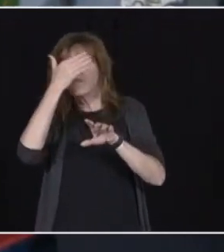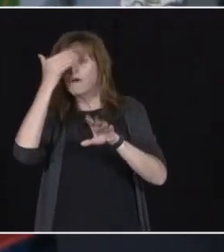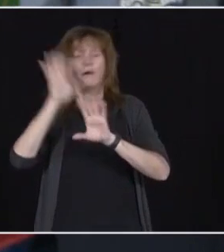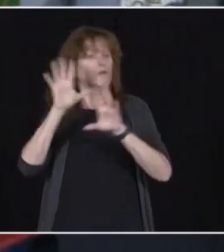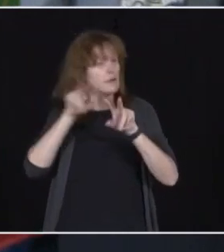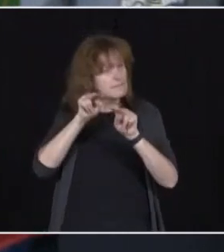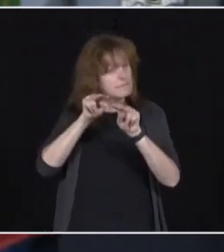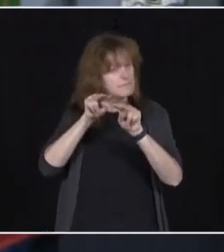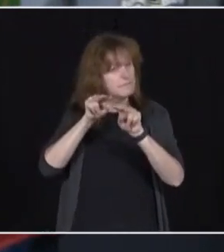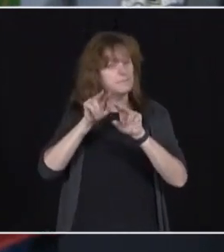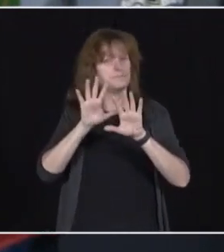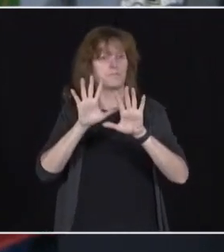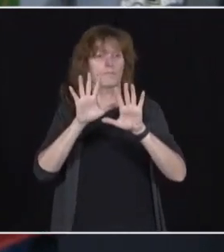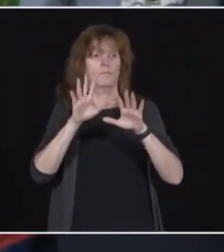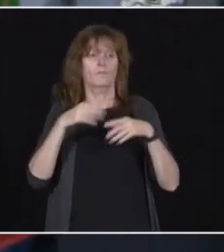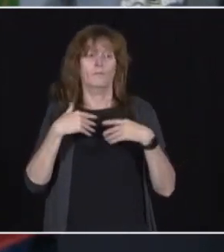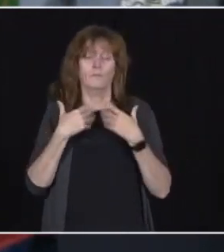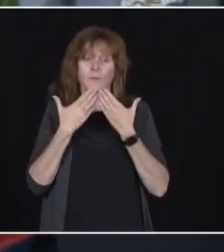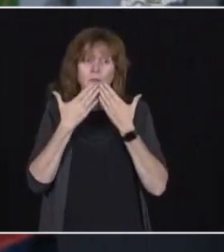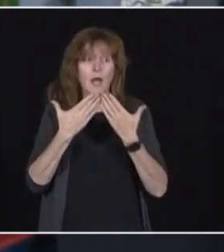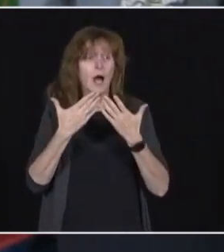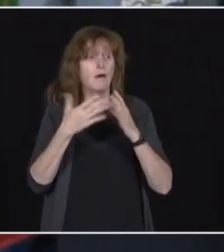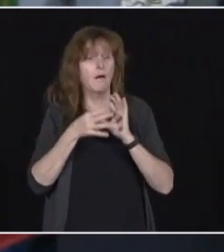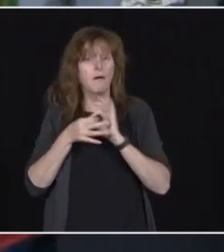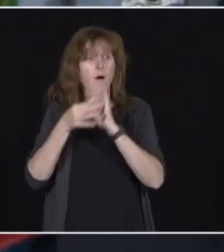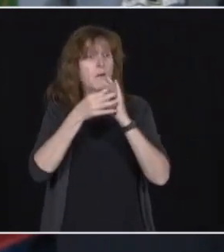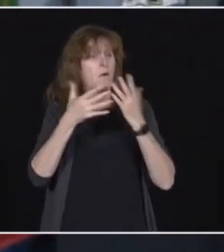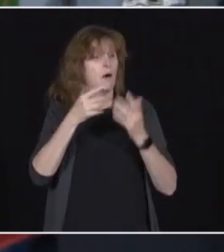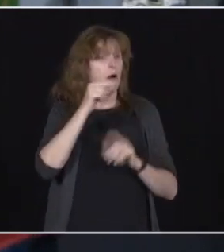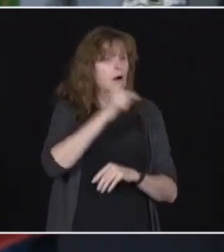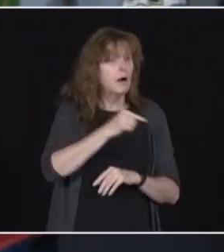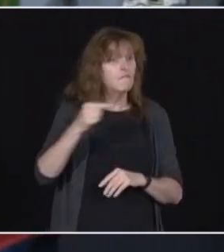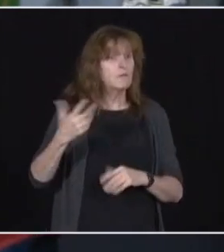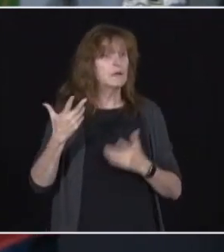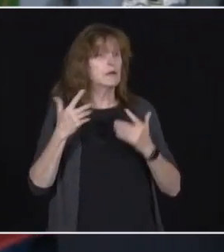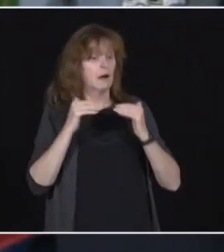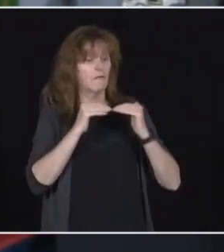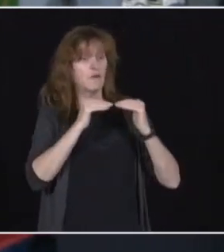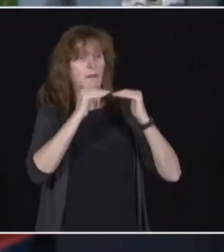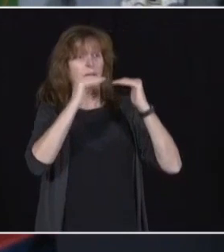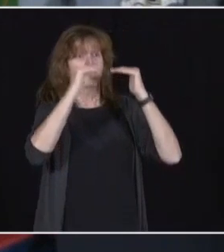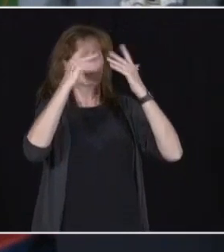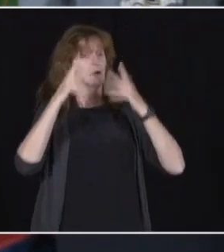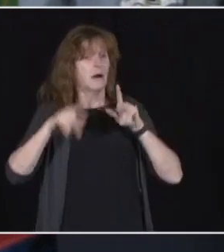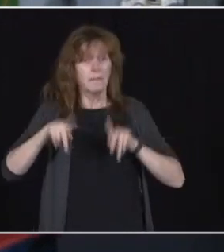Thanks to the people of Ontario. Everything is coming together now. And believe me, we will never take our eye off